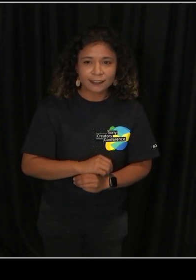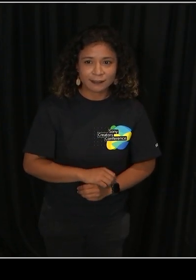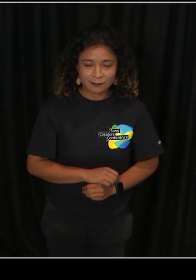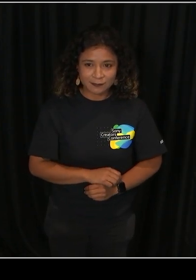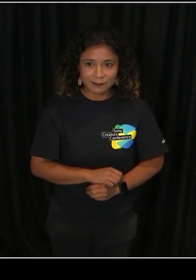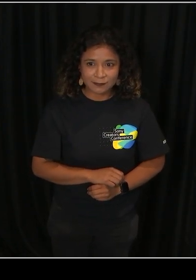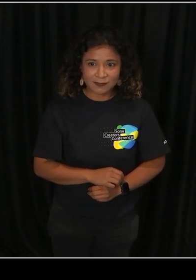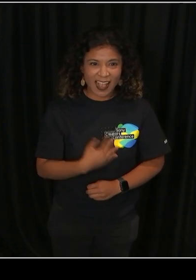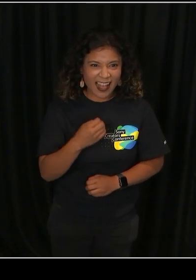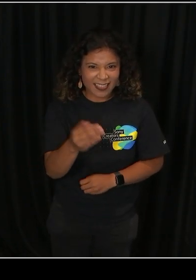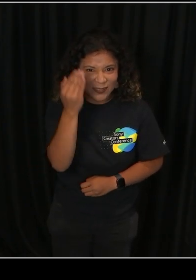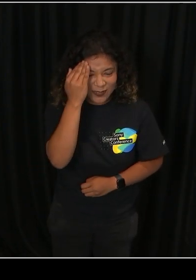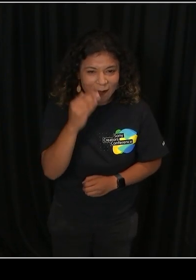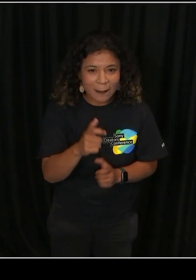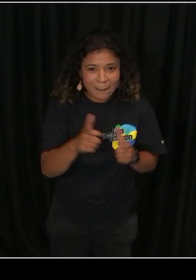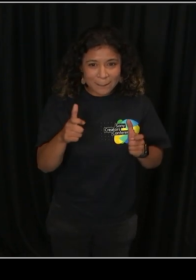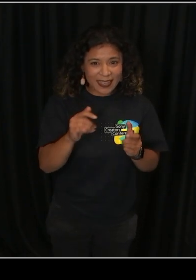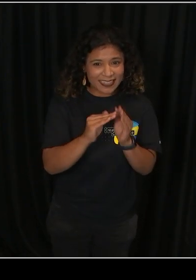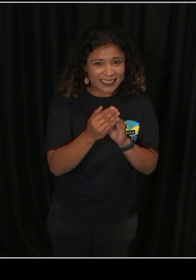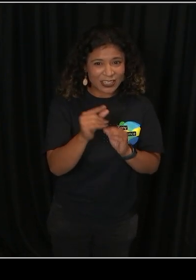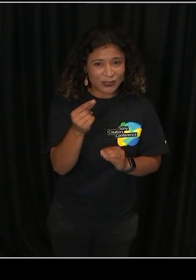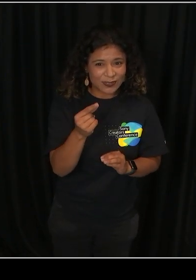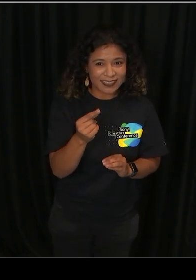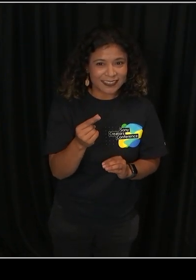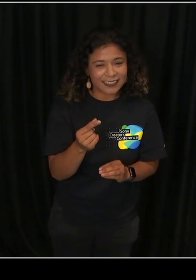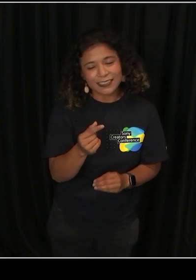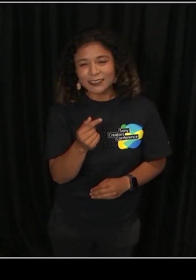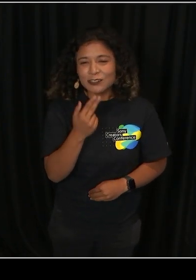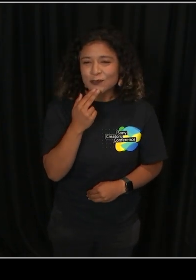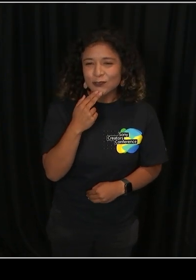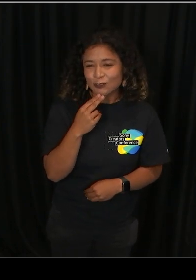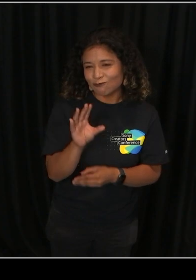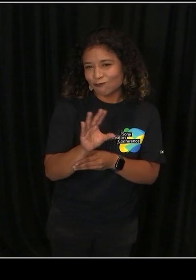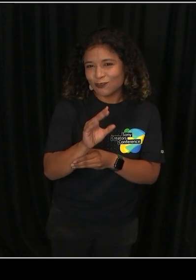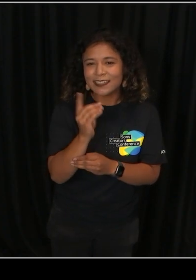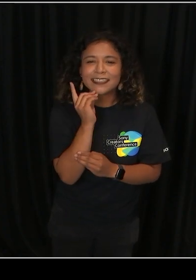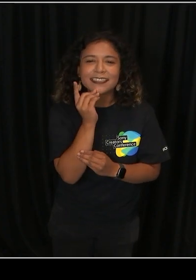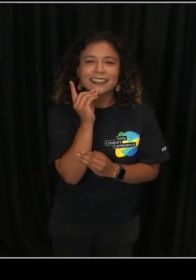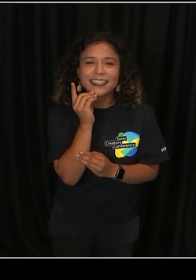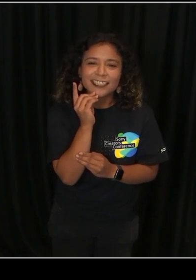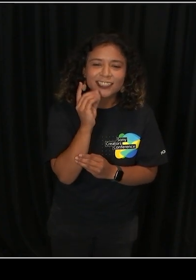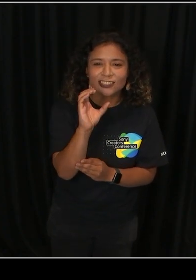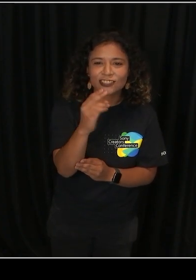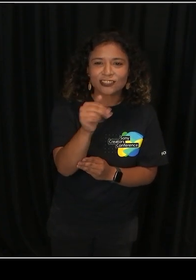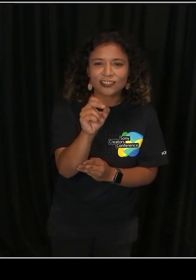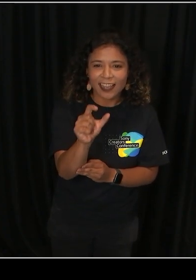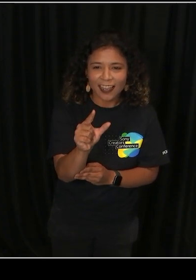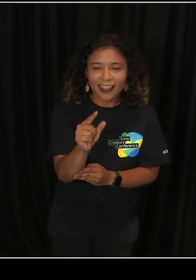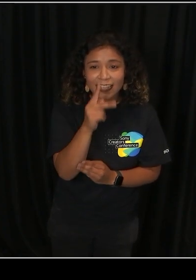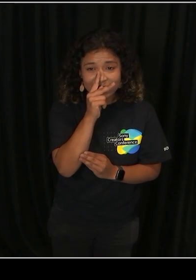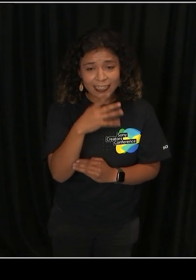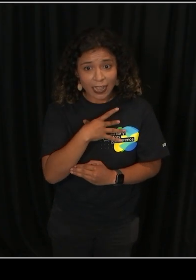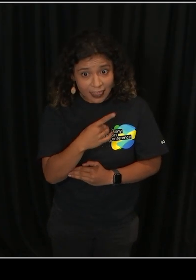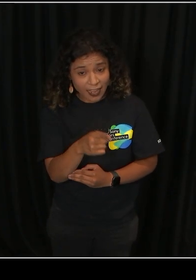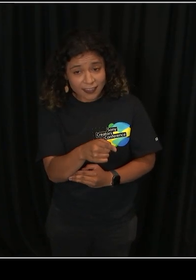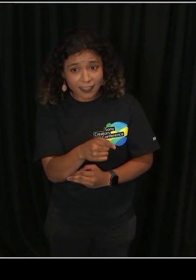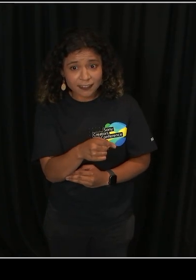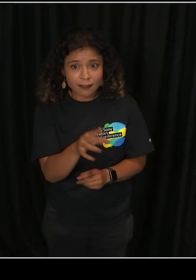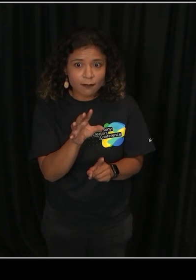but it's a big kid show and Disney Channel. And so these kids could actually watch their hockey game in the environment that is very familiar to them.